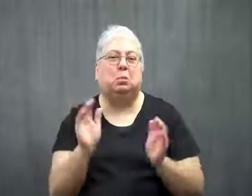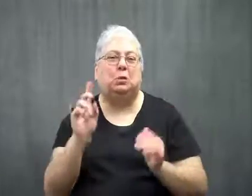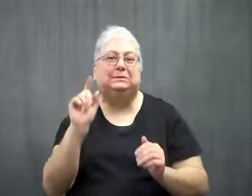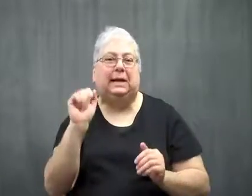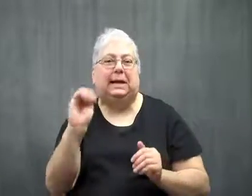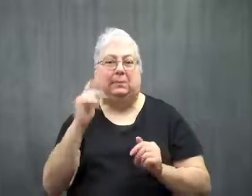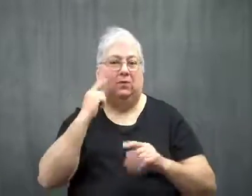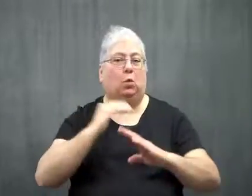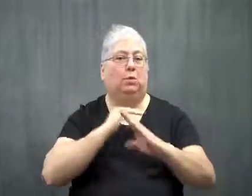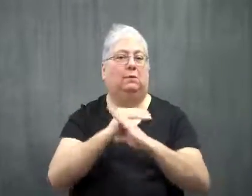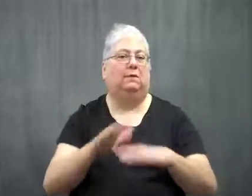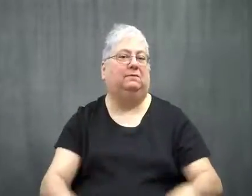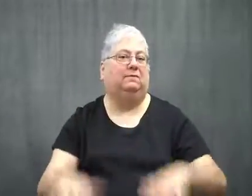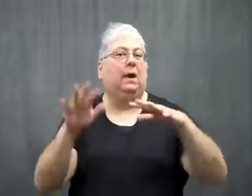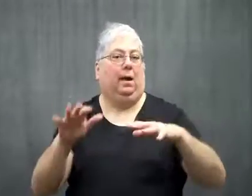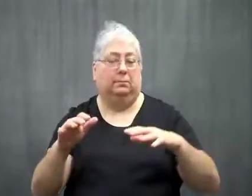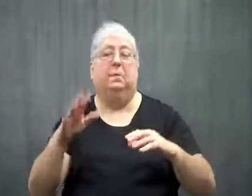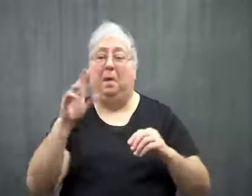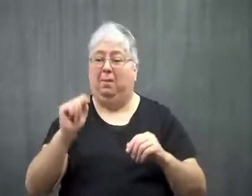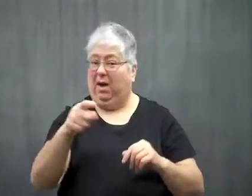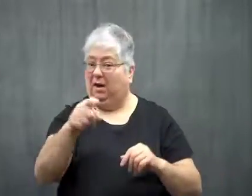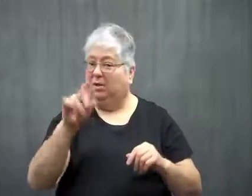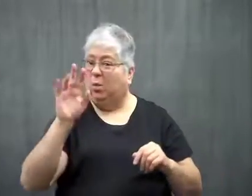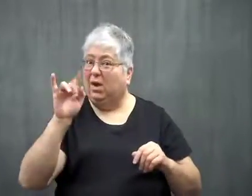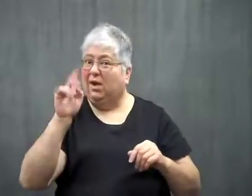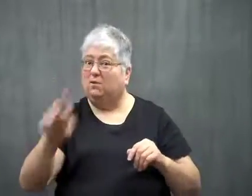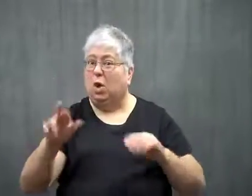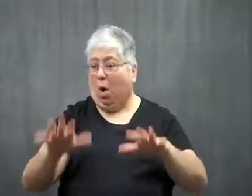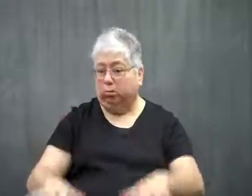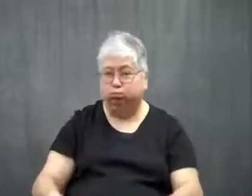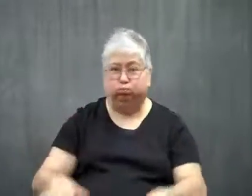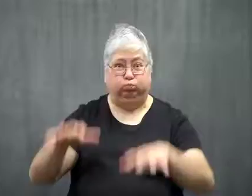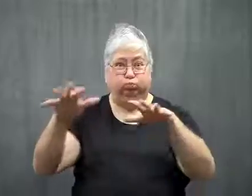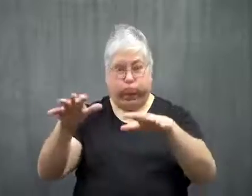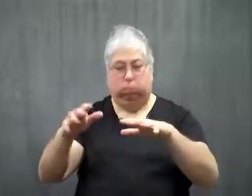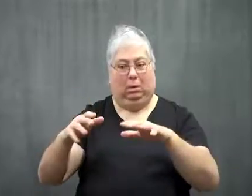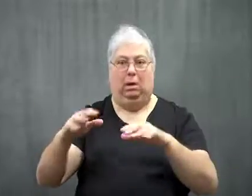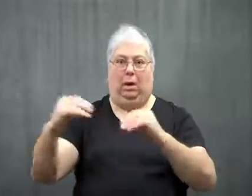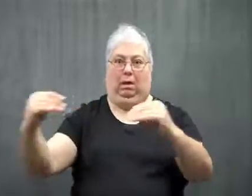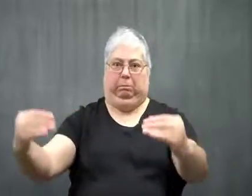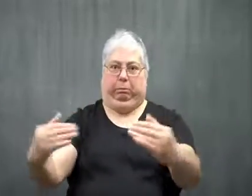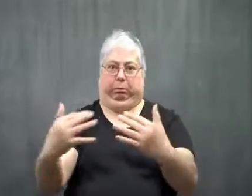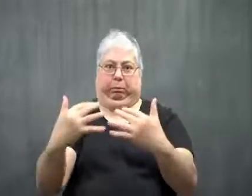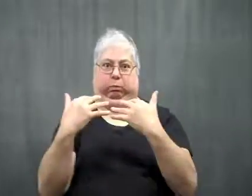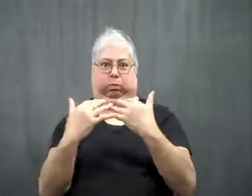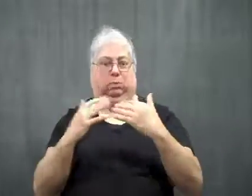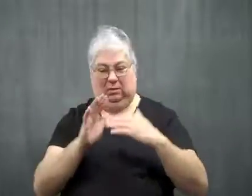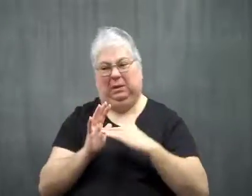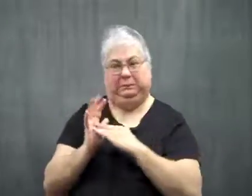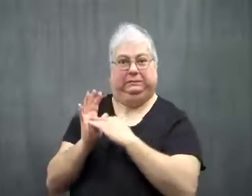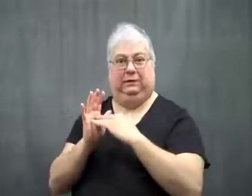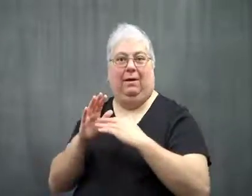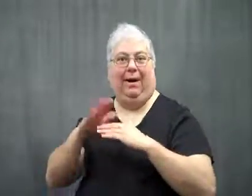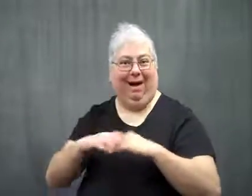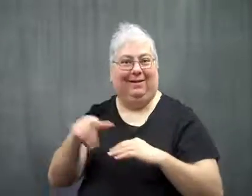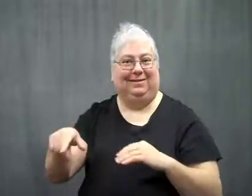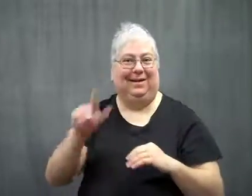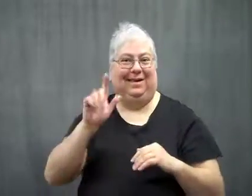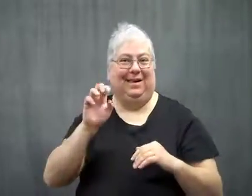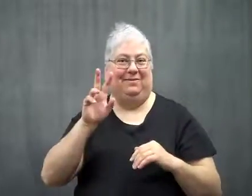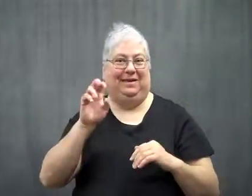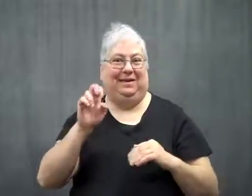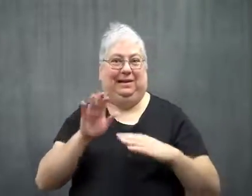which are small dams to prevent flooding. The river flooding is putting pressure on them.